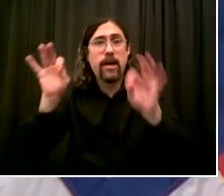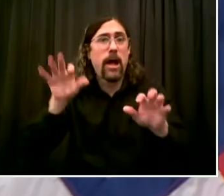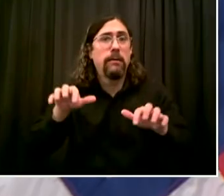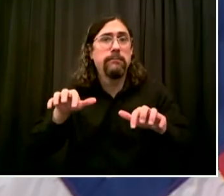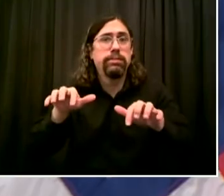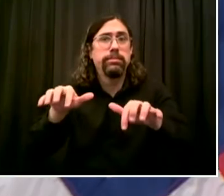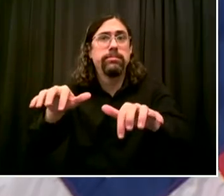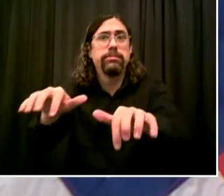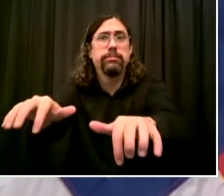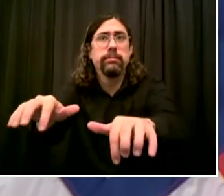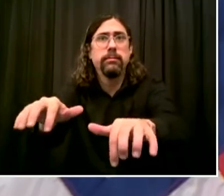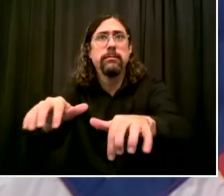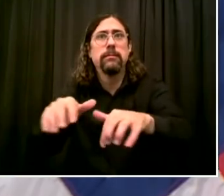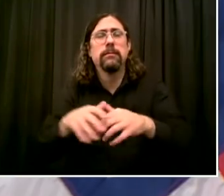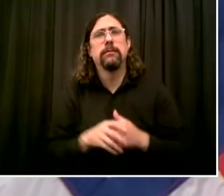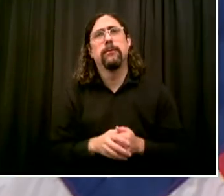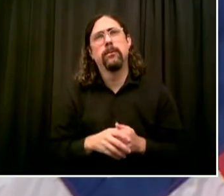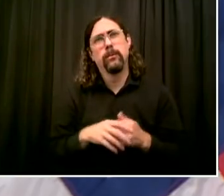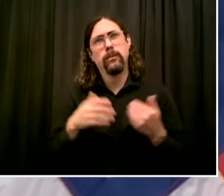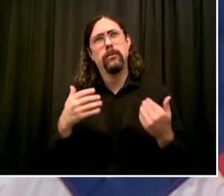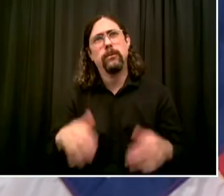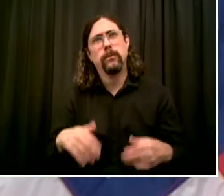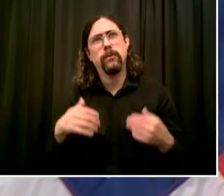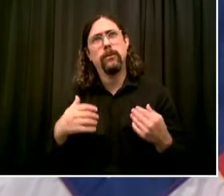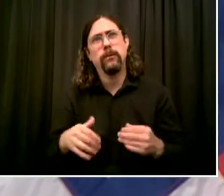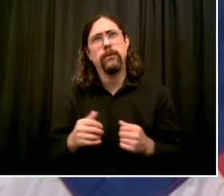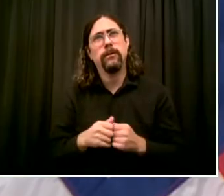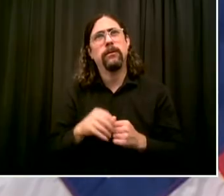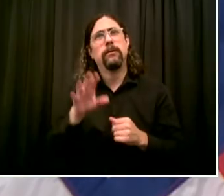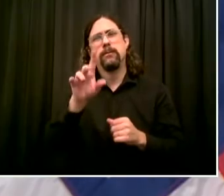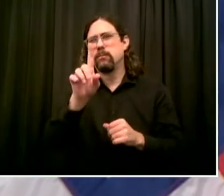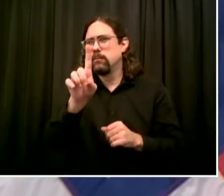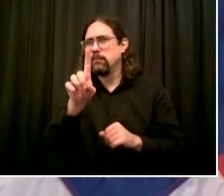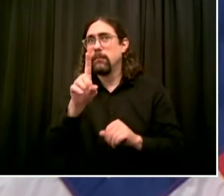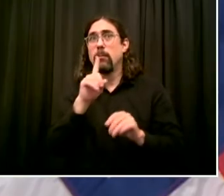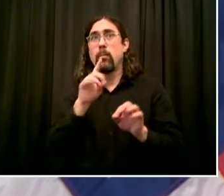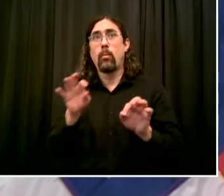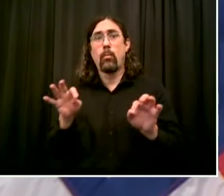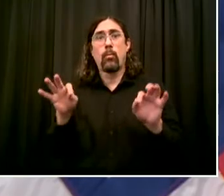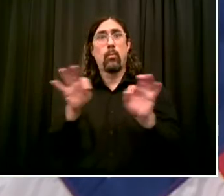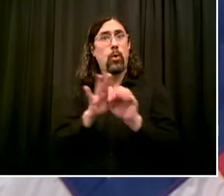THAT ARE SEES, ONE TT HAIS NOT OFTEN TALKED BAOUT IS WHAT HAPPENS AFTER THE CFAT NDA THE